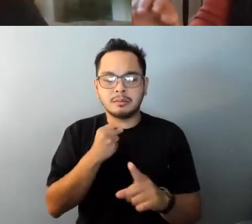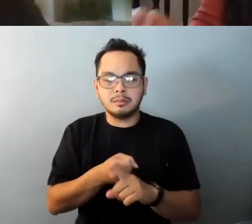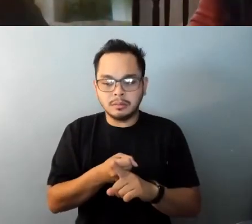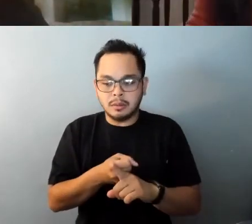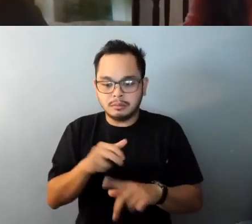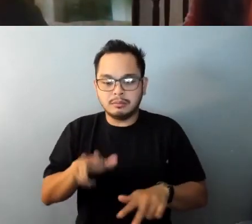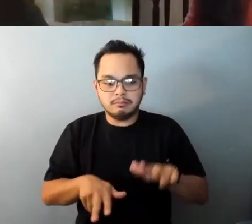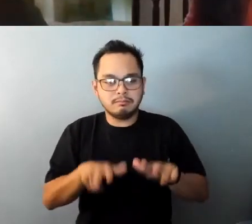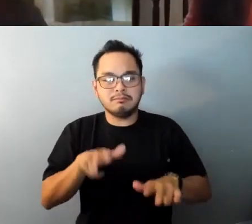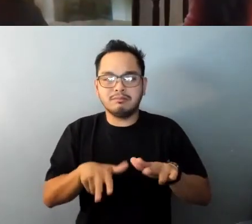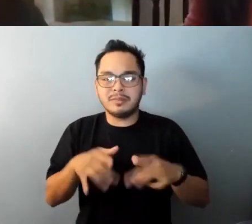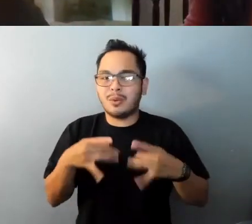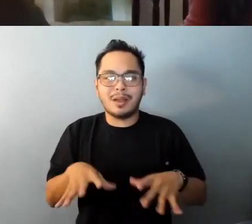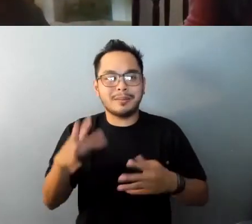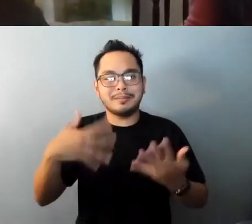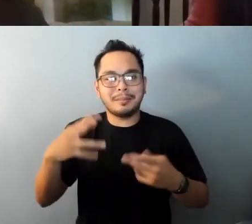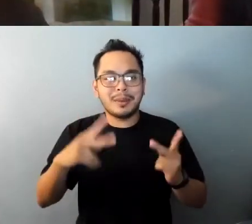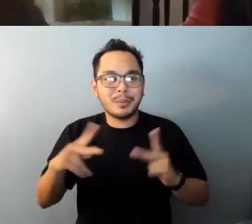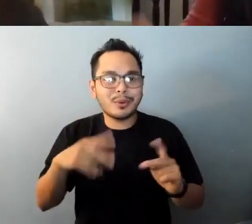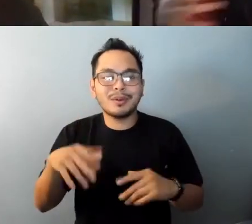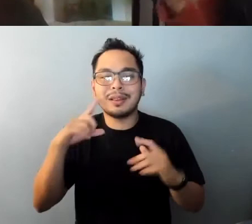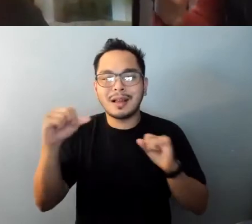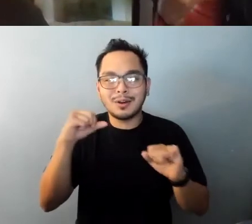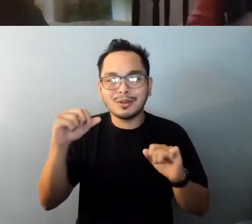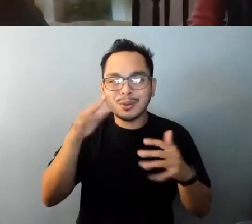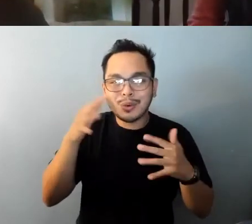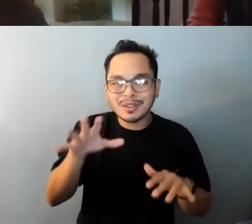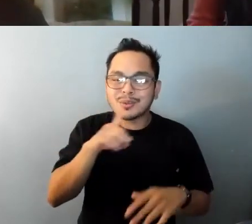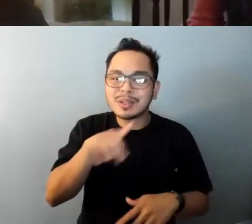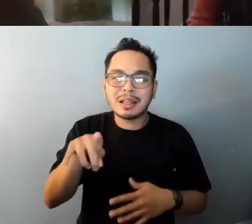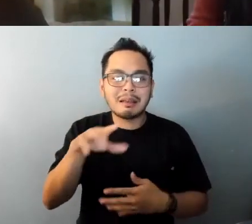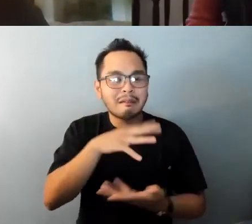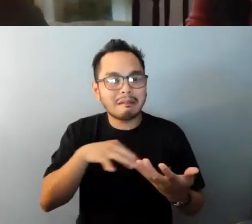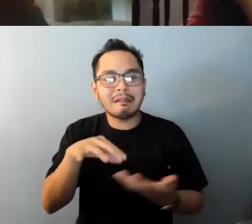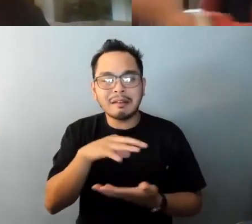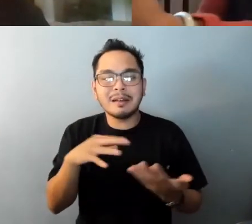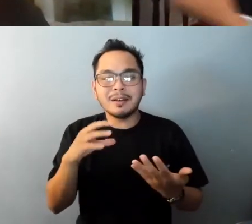it by the way, so it is so chaotic. But it is nice to read about from a distance when